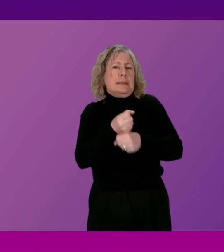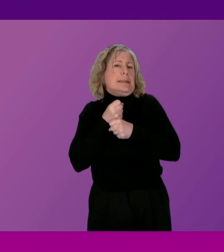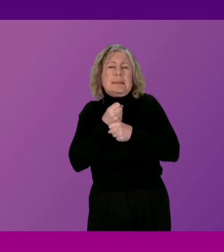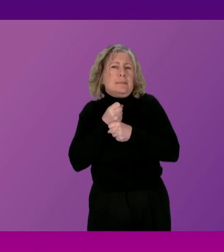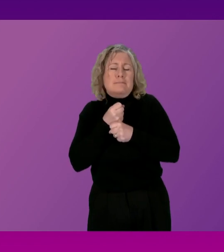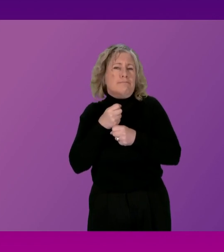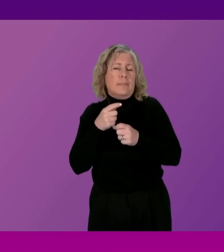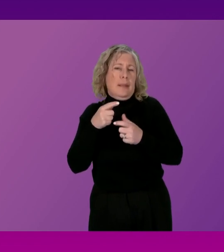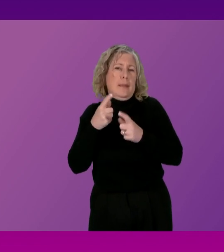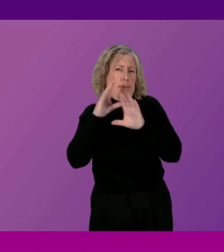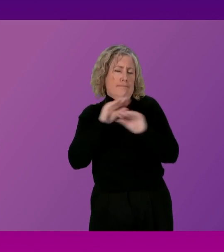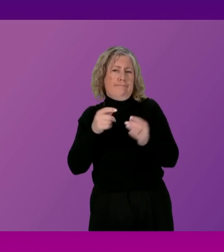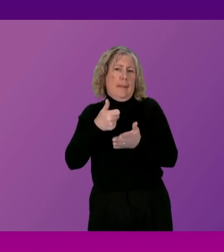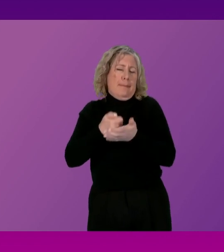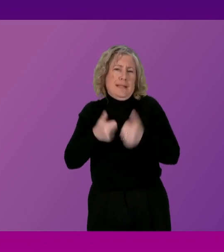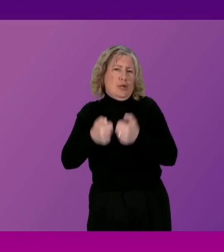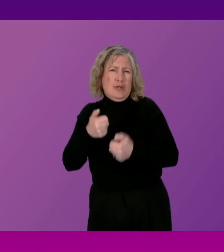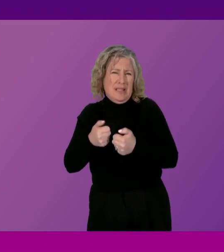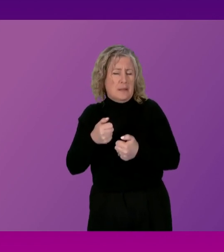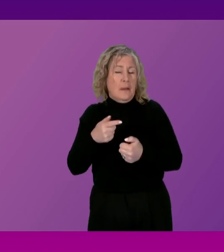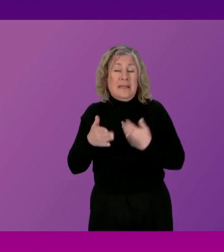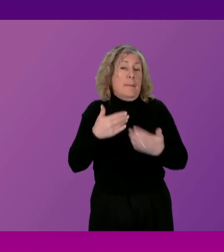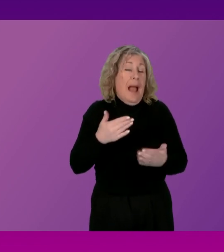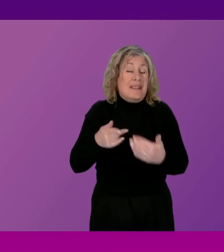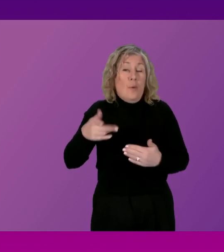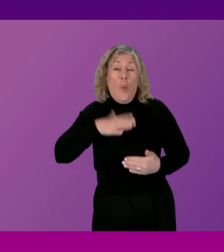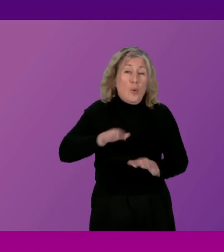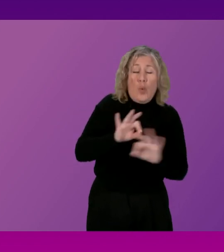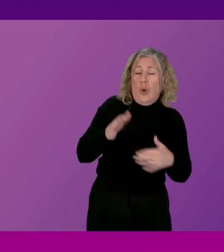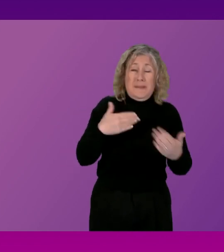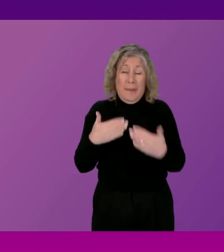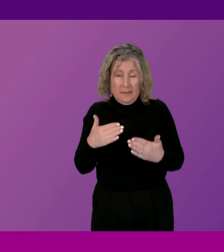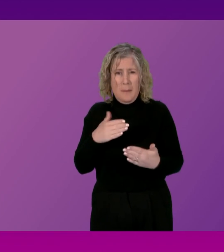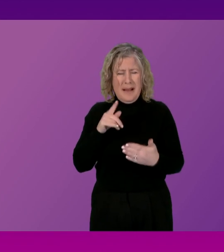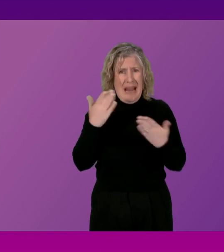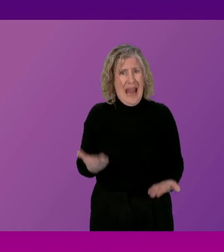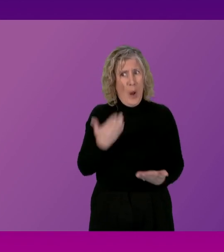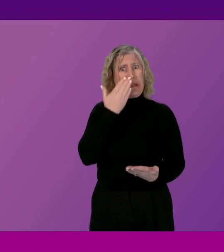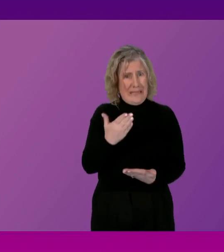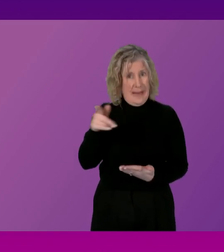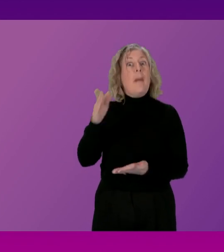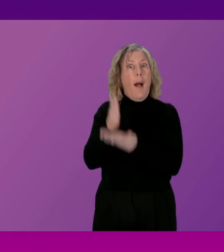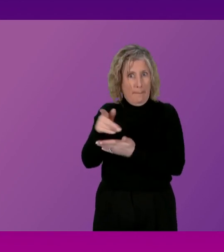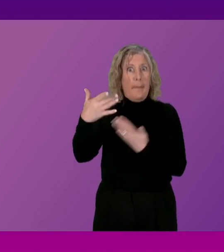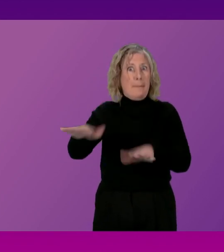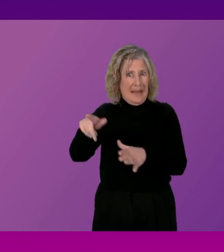if she wanted to. However, this week, it was reported that she has deleted her WhatsApp messages.